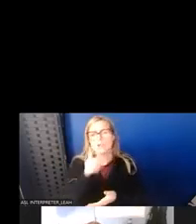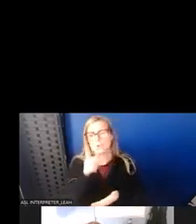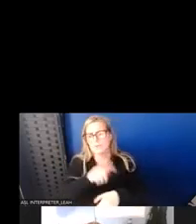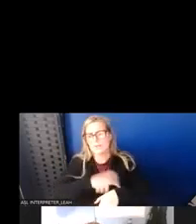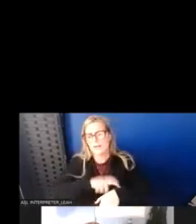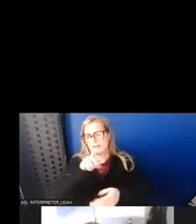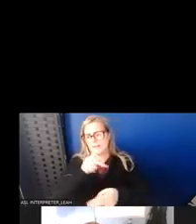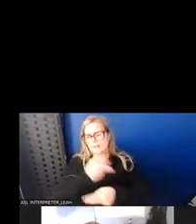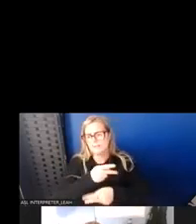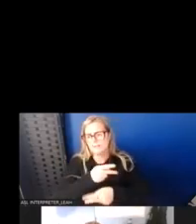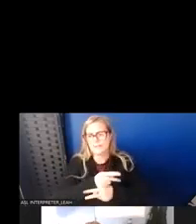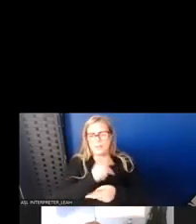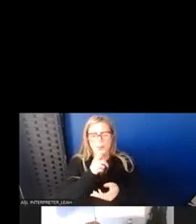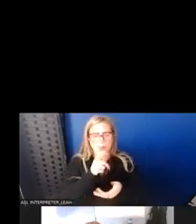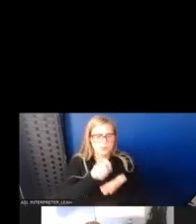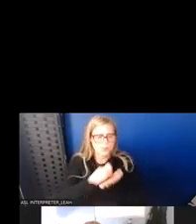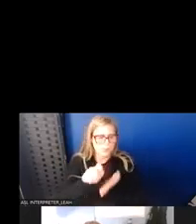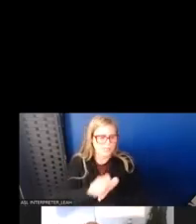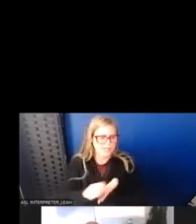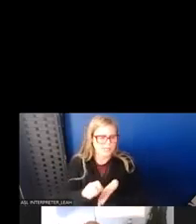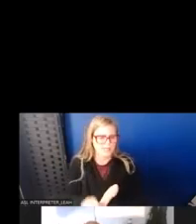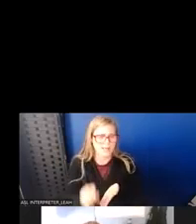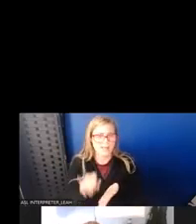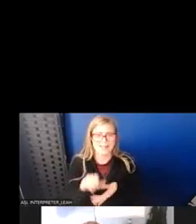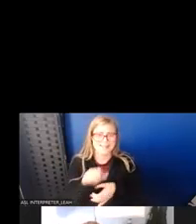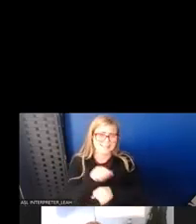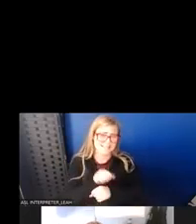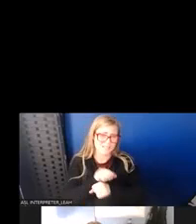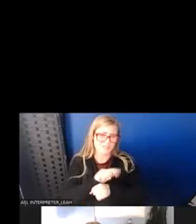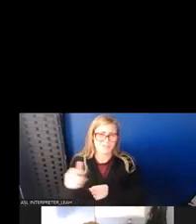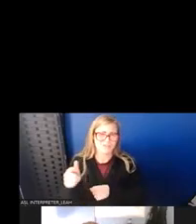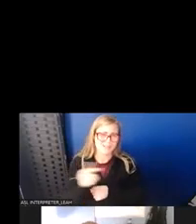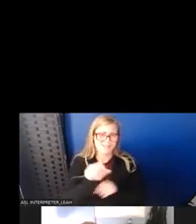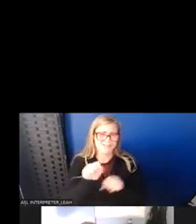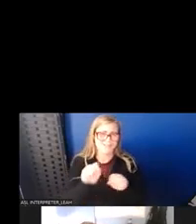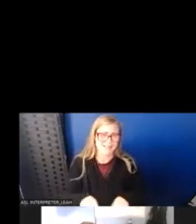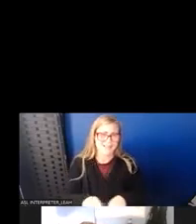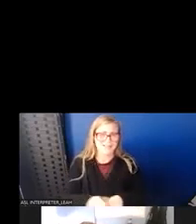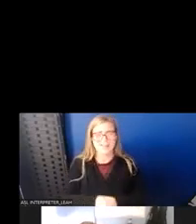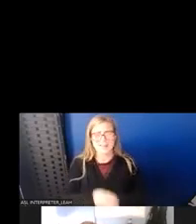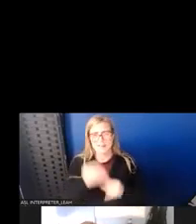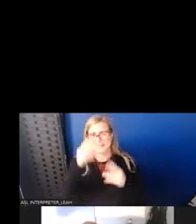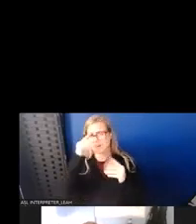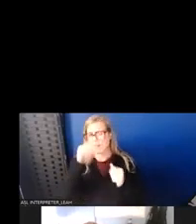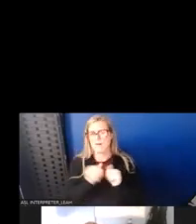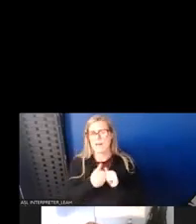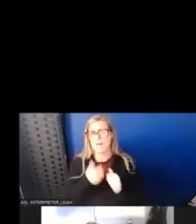Those can be tasks that we can rotate. We can also really think about how we can best use our time,